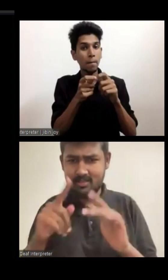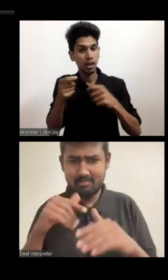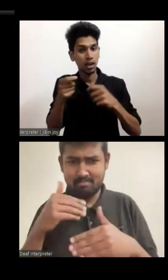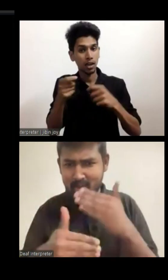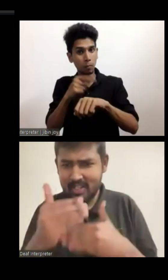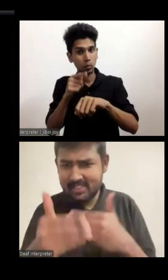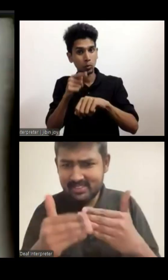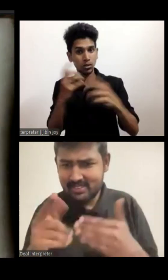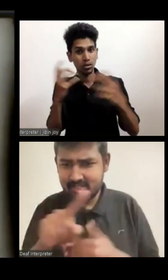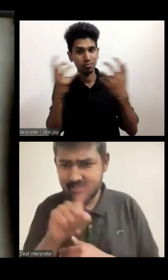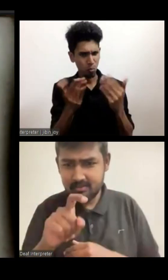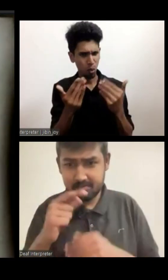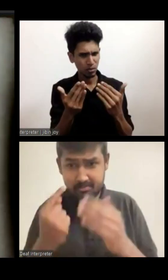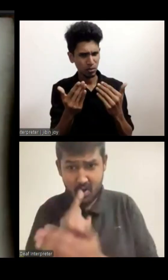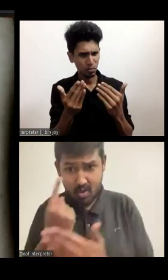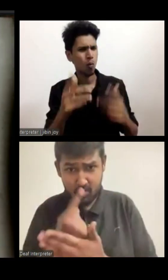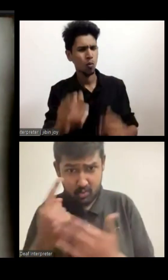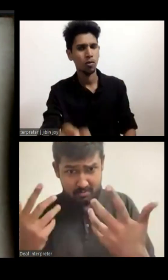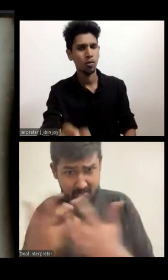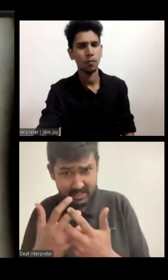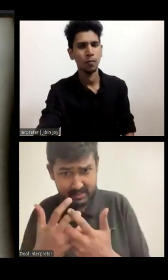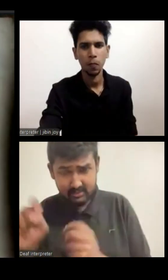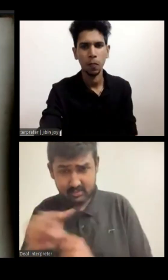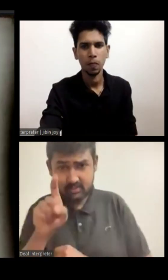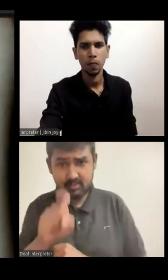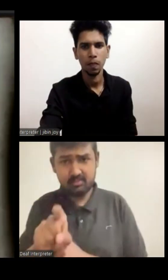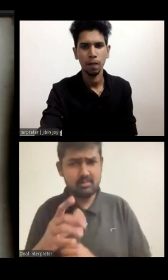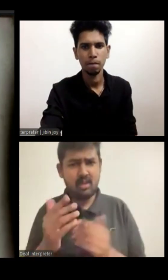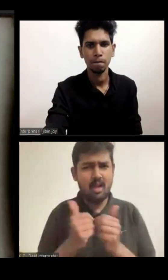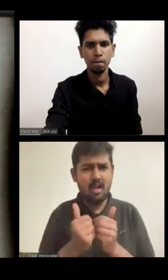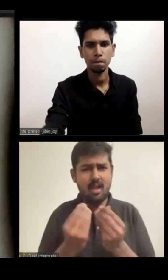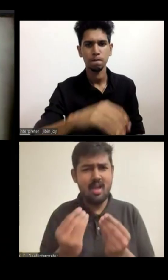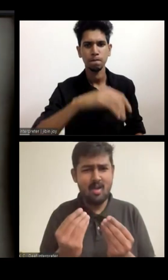Okay. How we can make sure that it becomes a business opportunity. Interesting question. Yes. See.